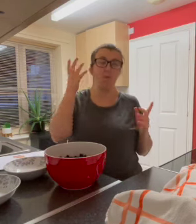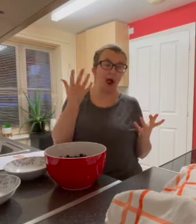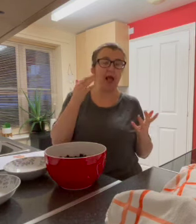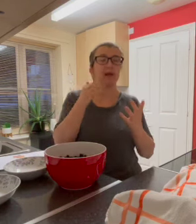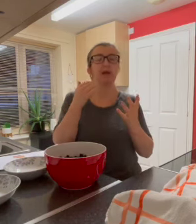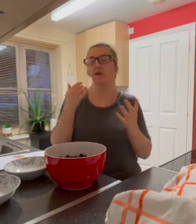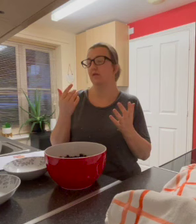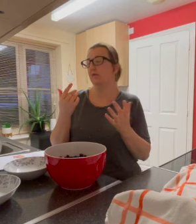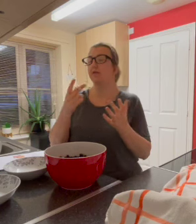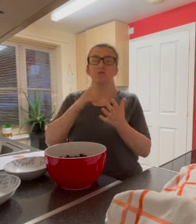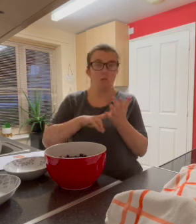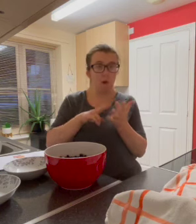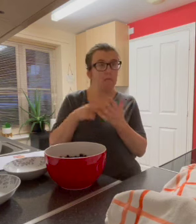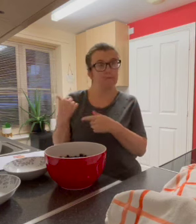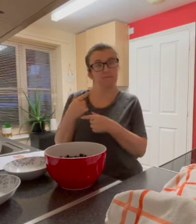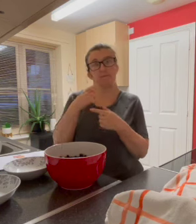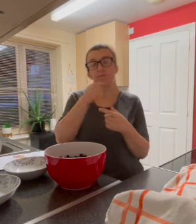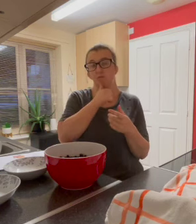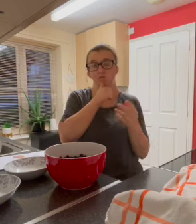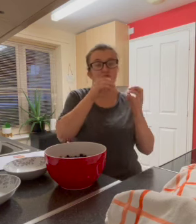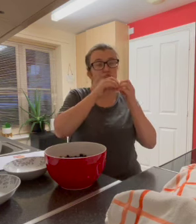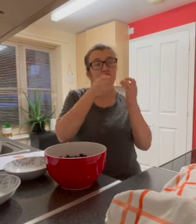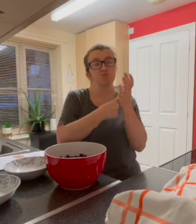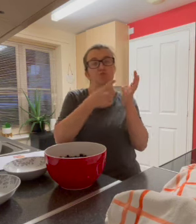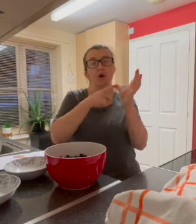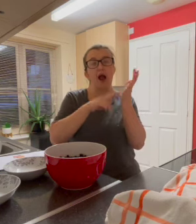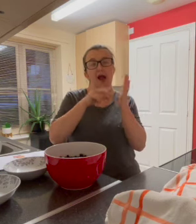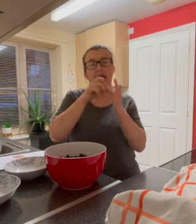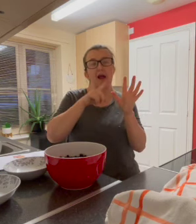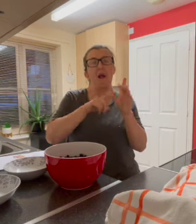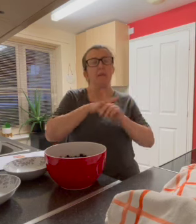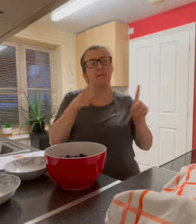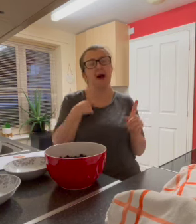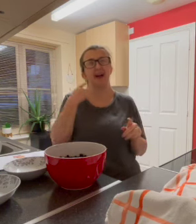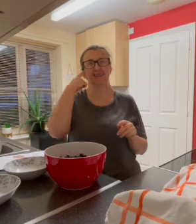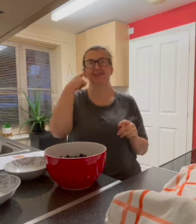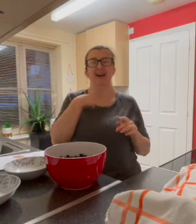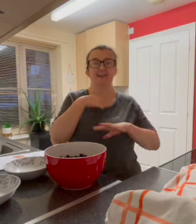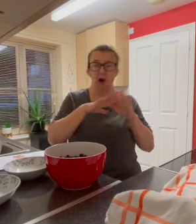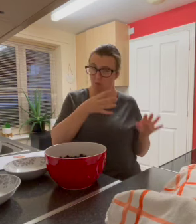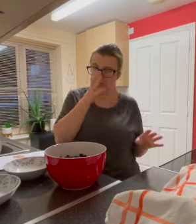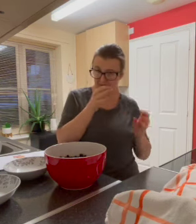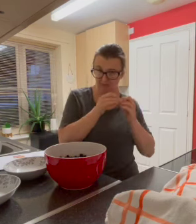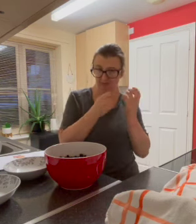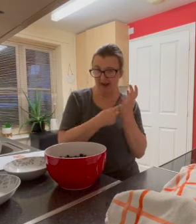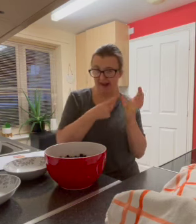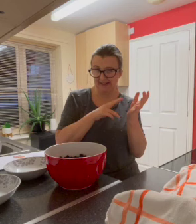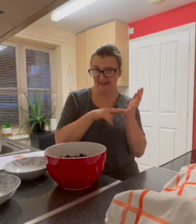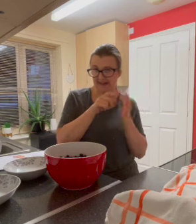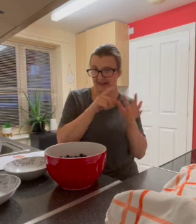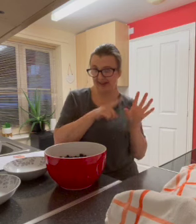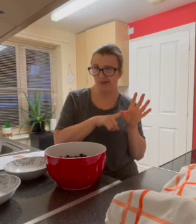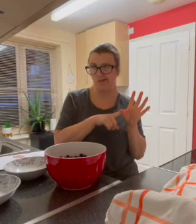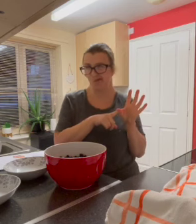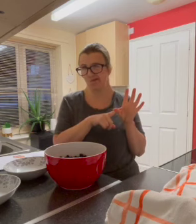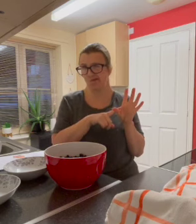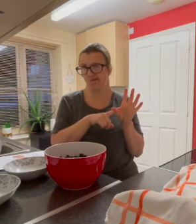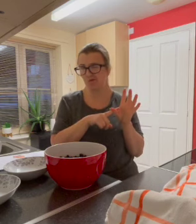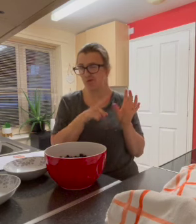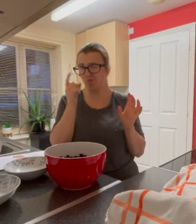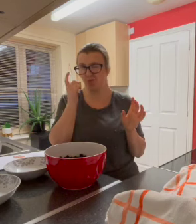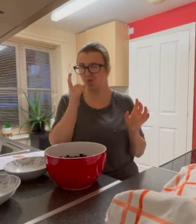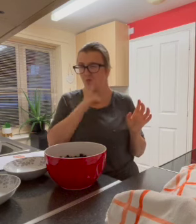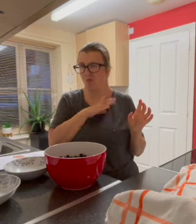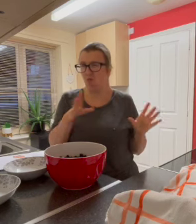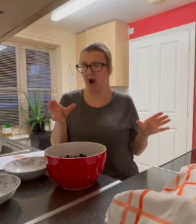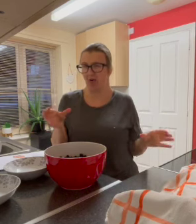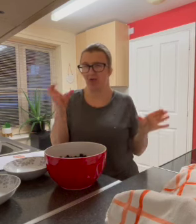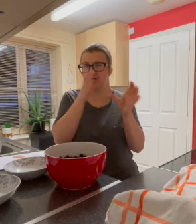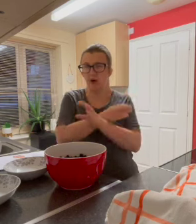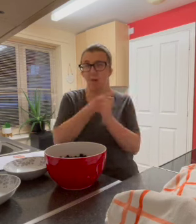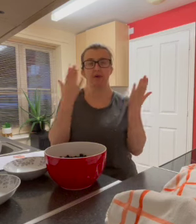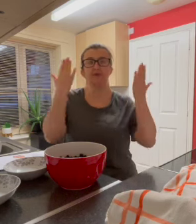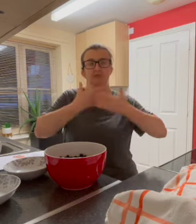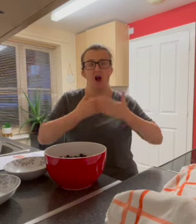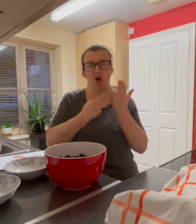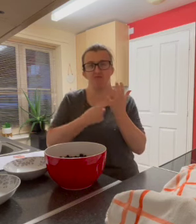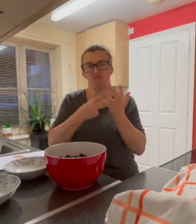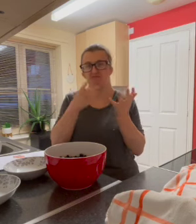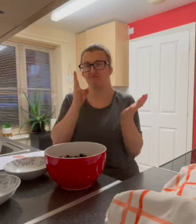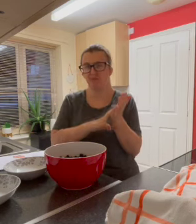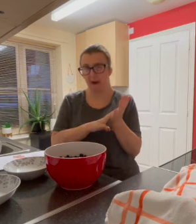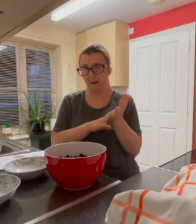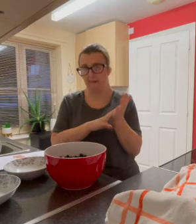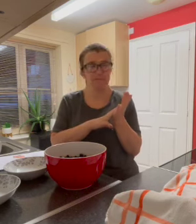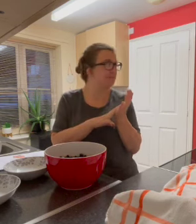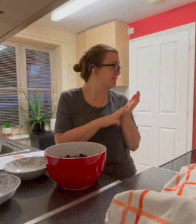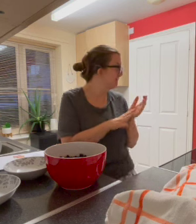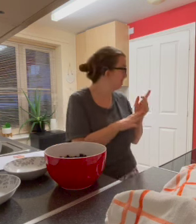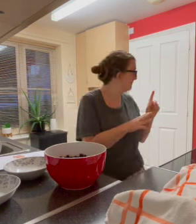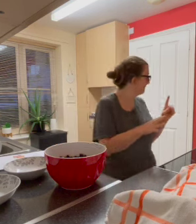Well, normally I use Brandy but I thought why not swap for Dark Rum because I don't drink brandy and